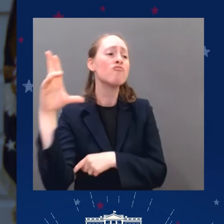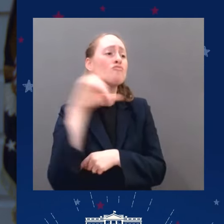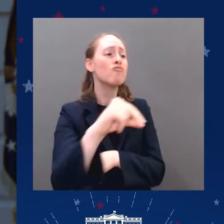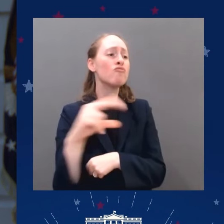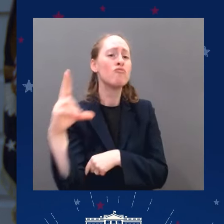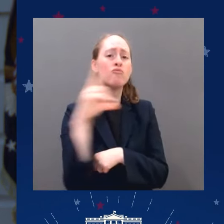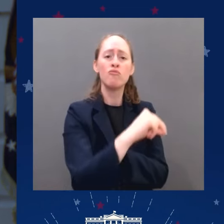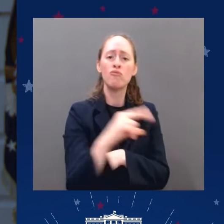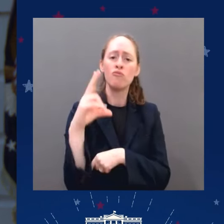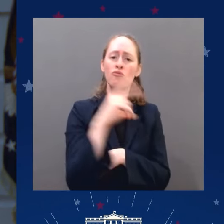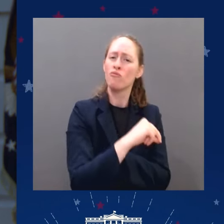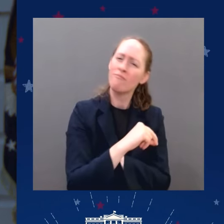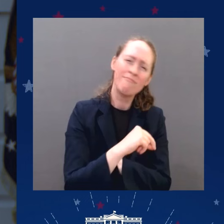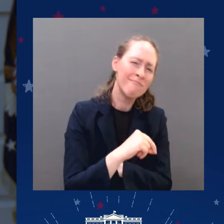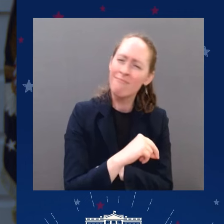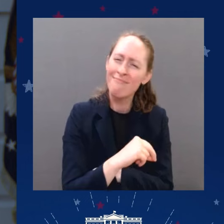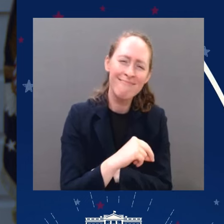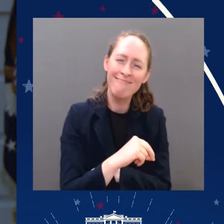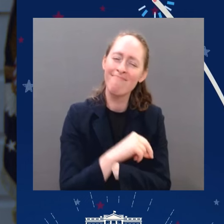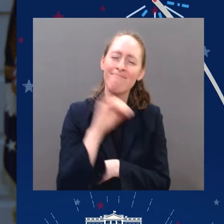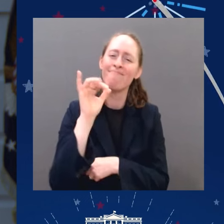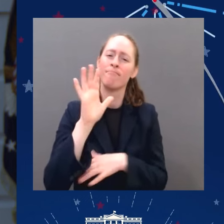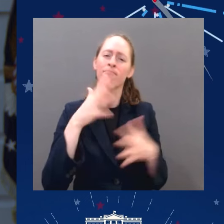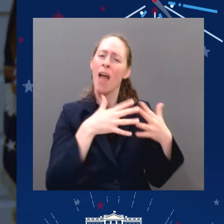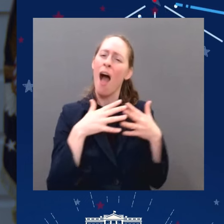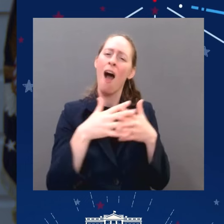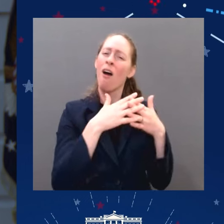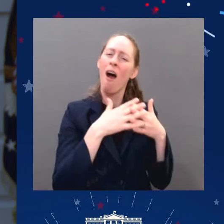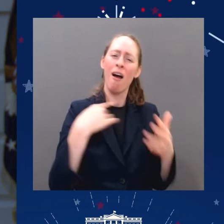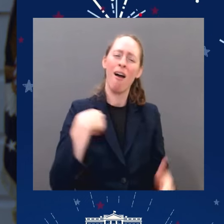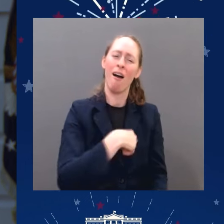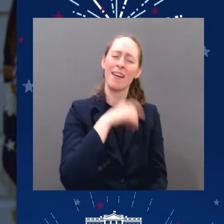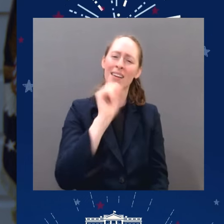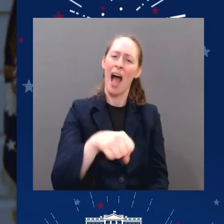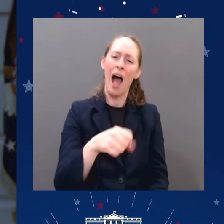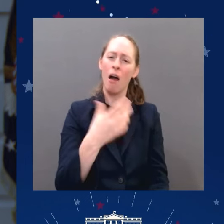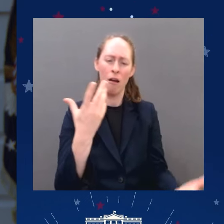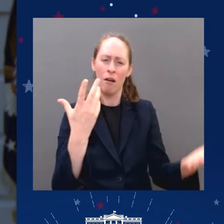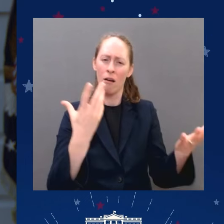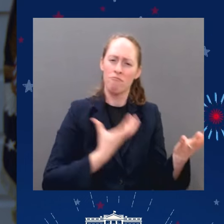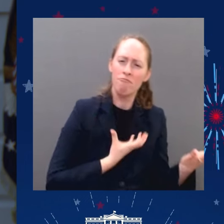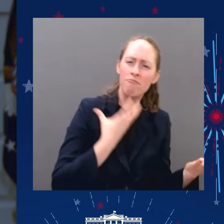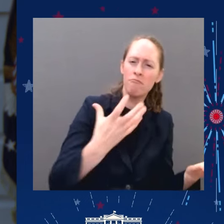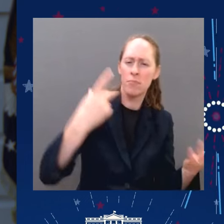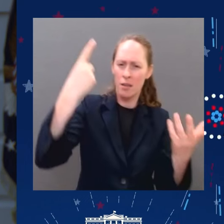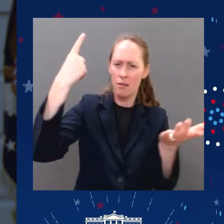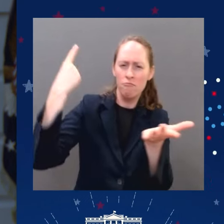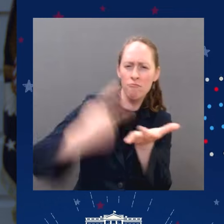yet where we're united by a love of country. This -- and as has been before in our history